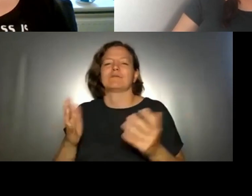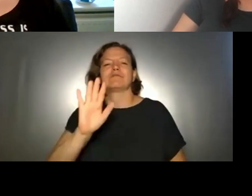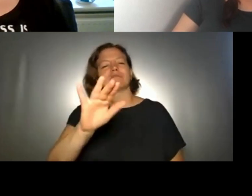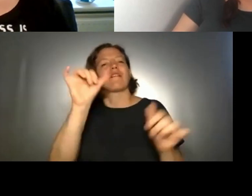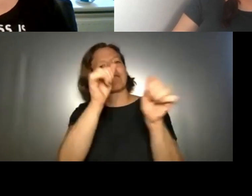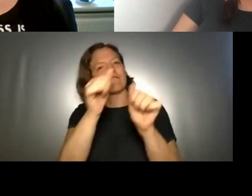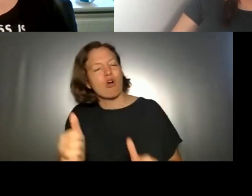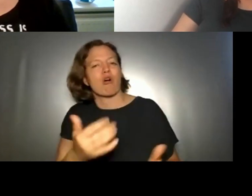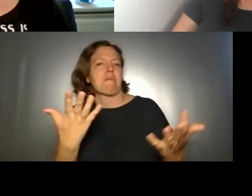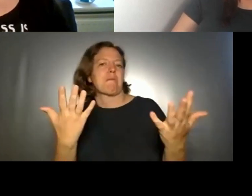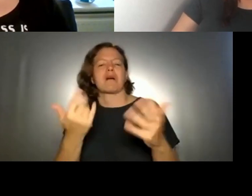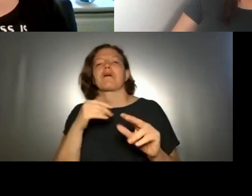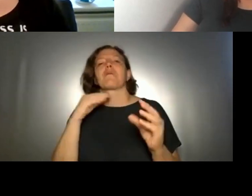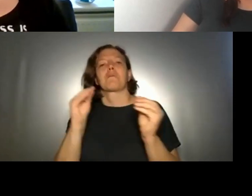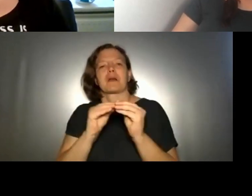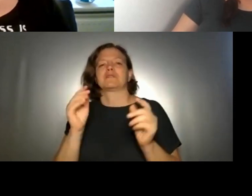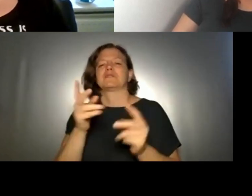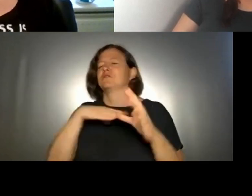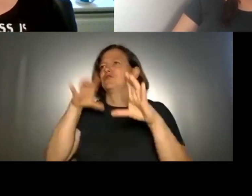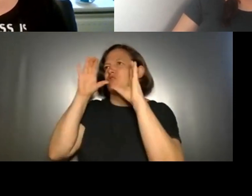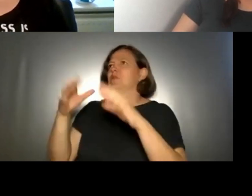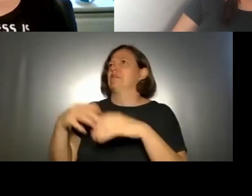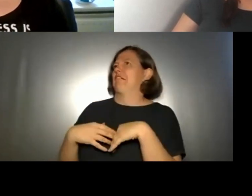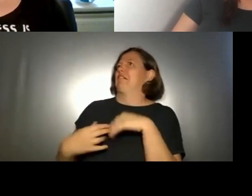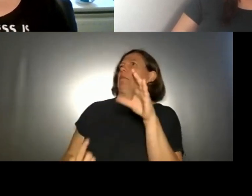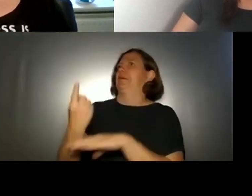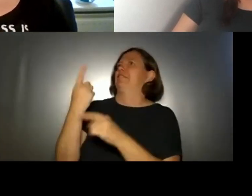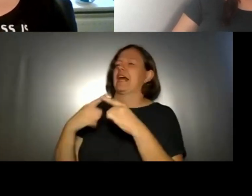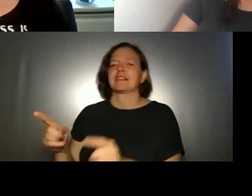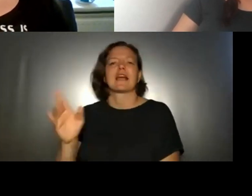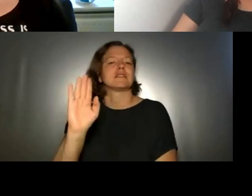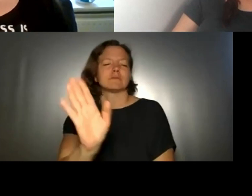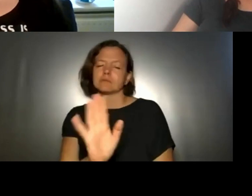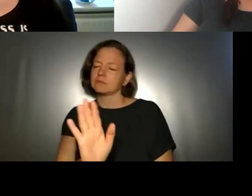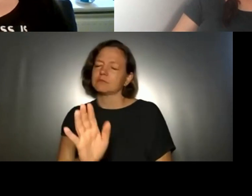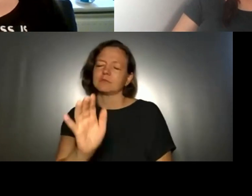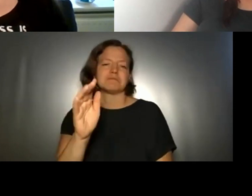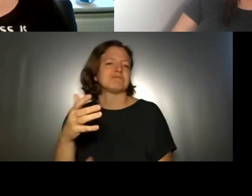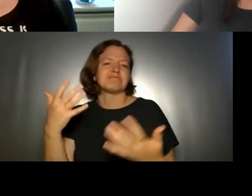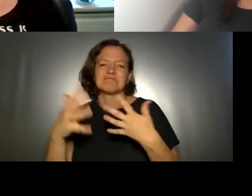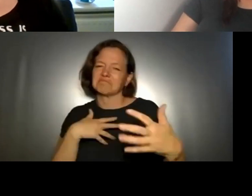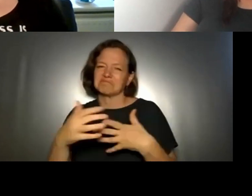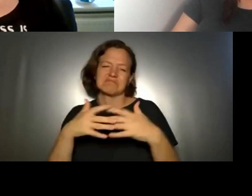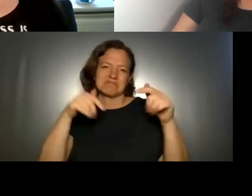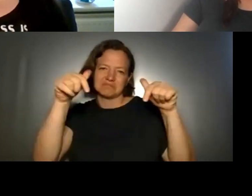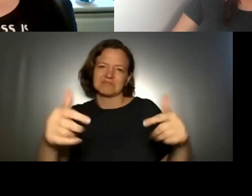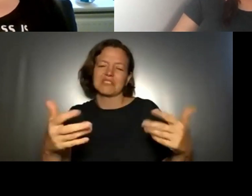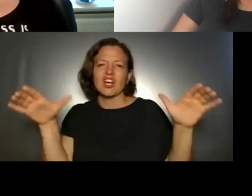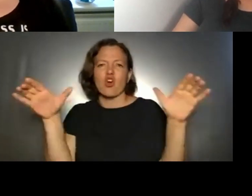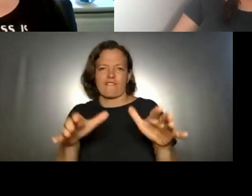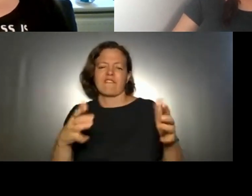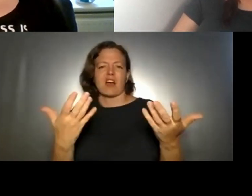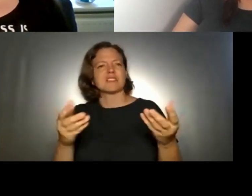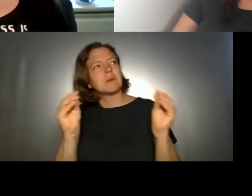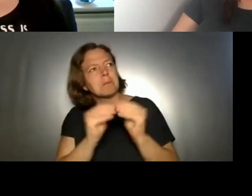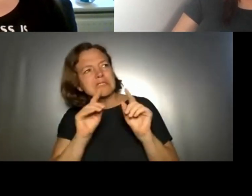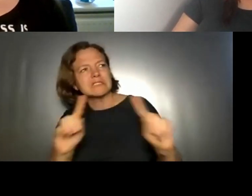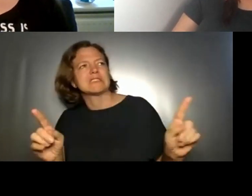that might be perceived non-normative or not fitting into the expectation of a conference audience.